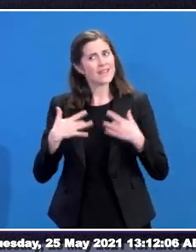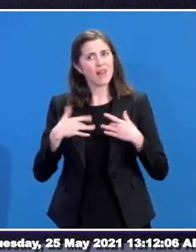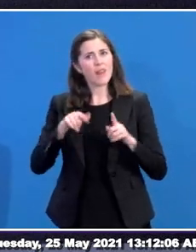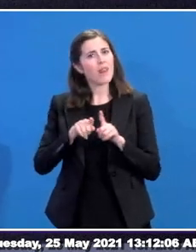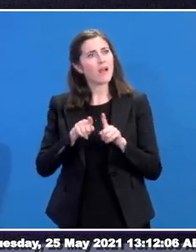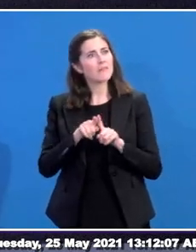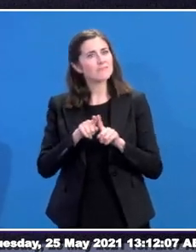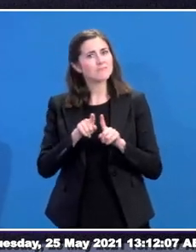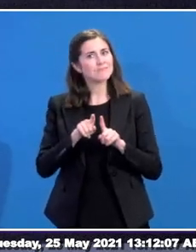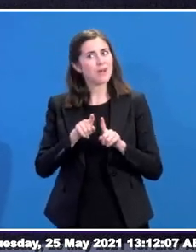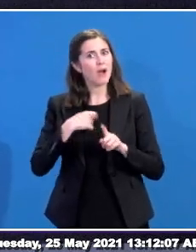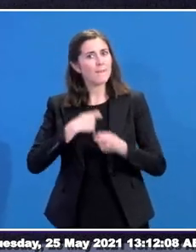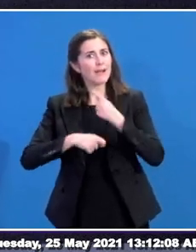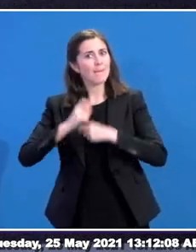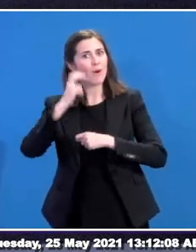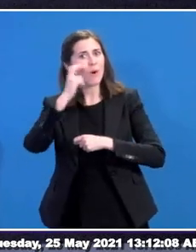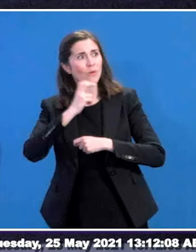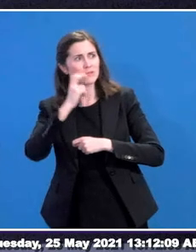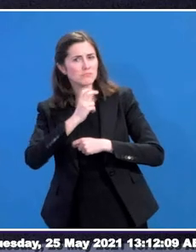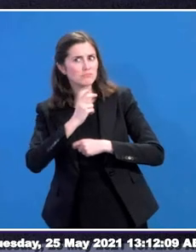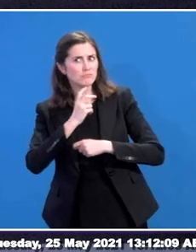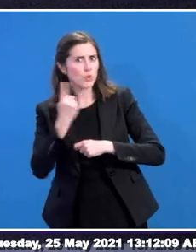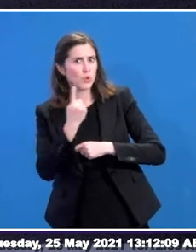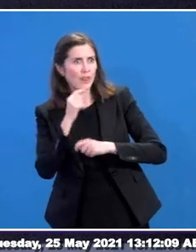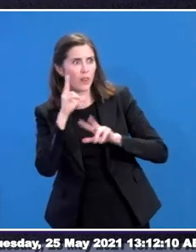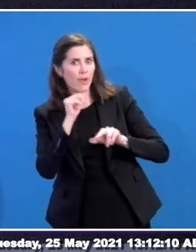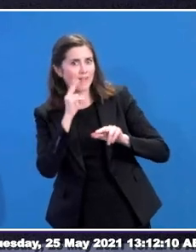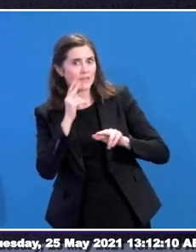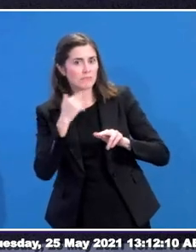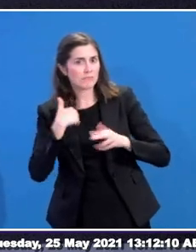just plan --- you think --- I've known people around us who have just fallen